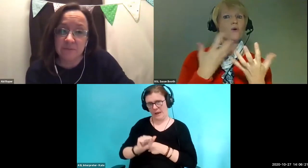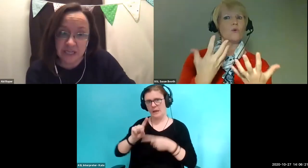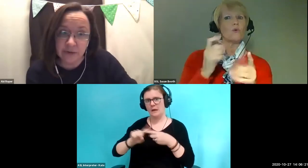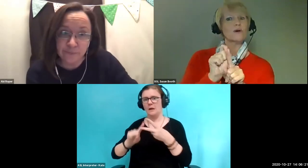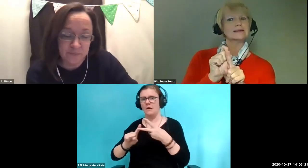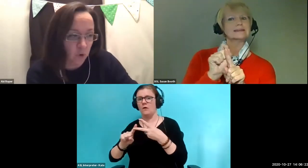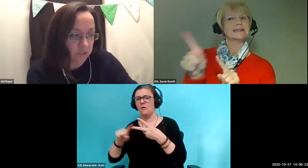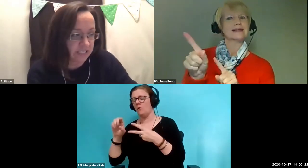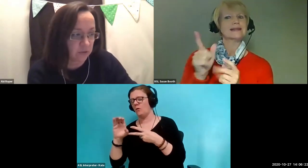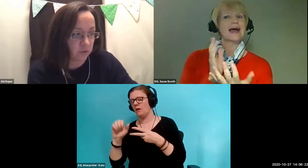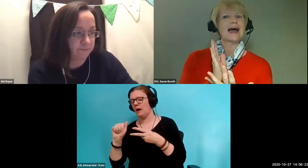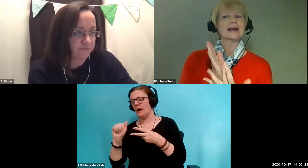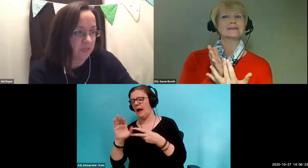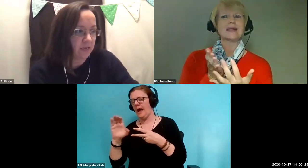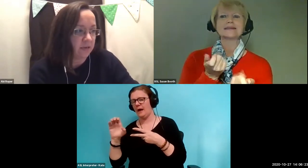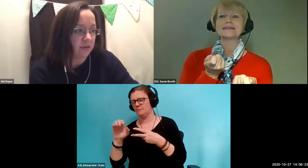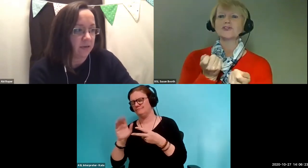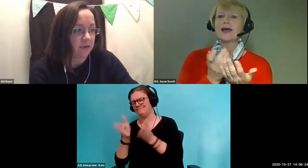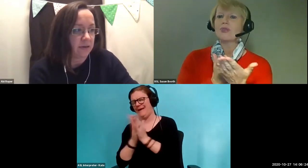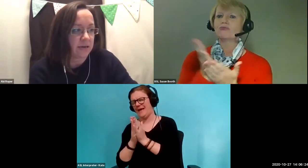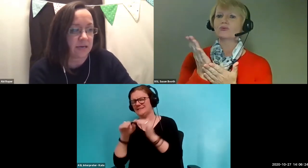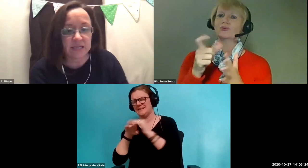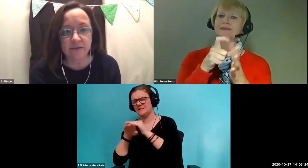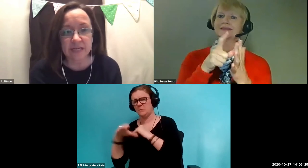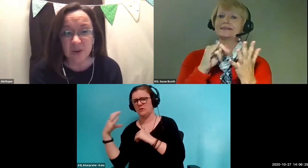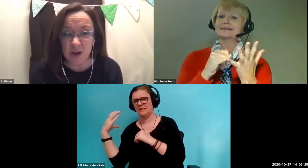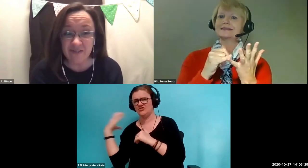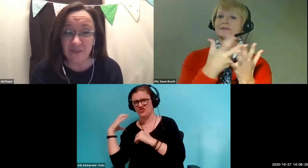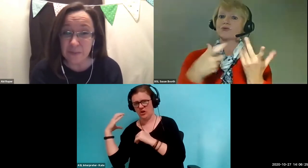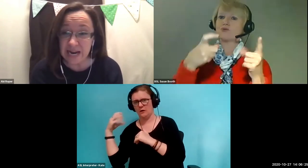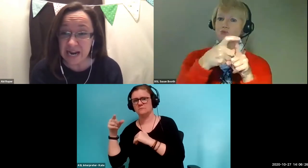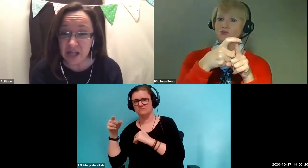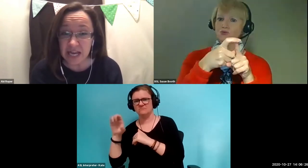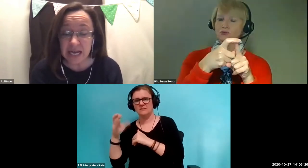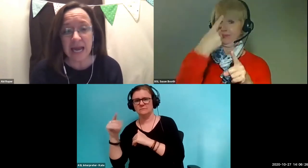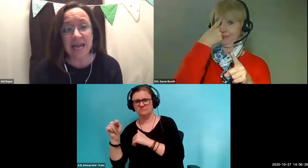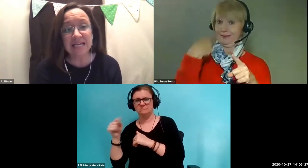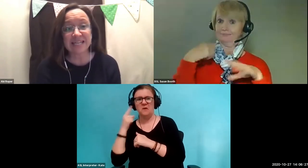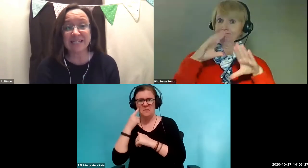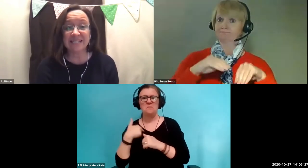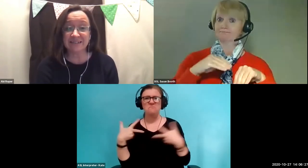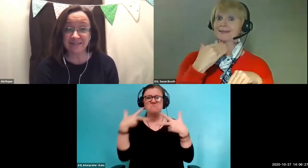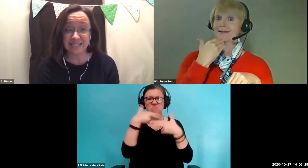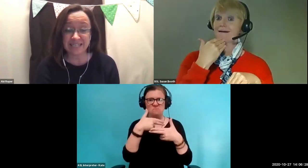channel on Discord uh so that's quite enough from me I think let's get started